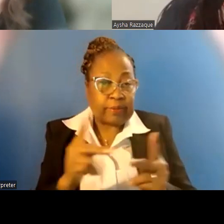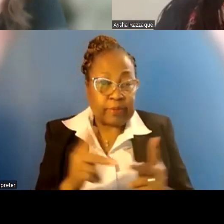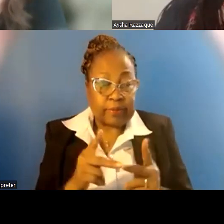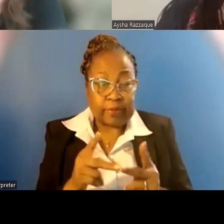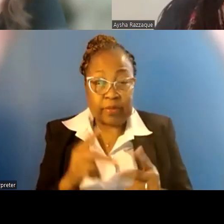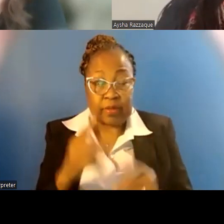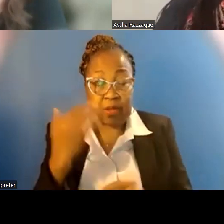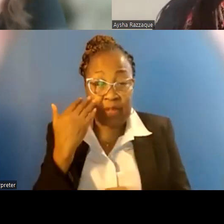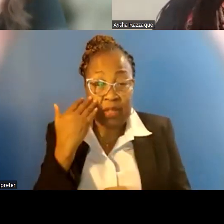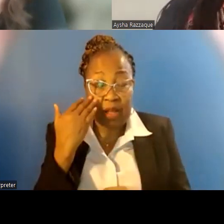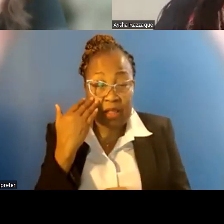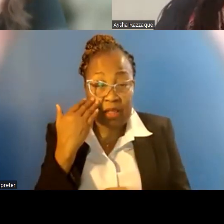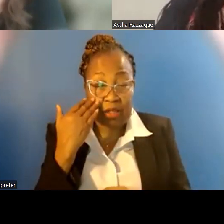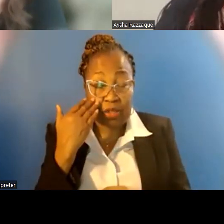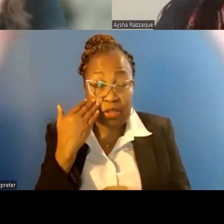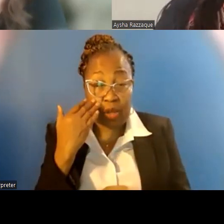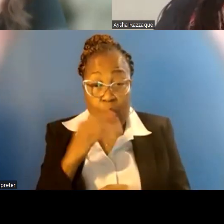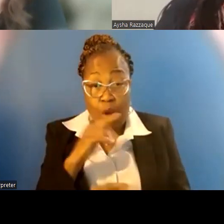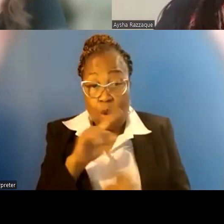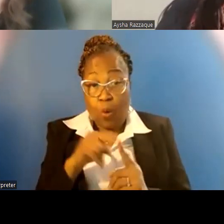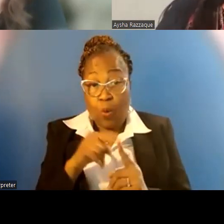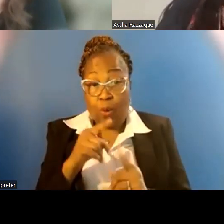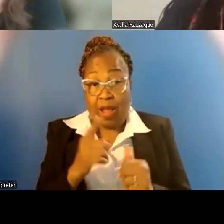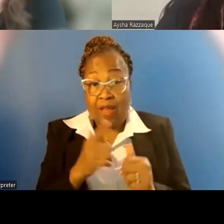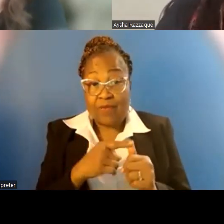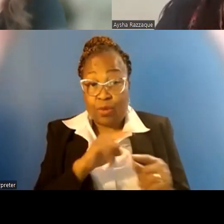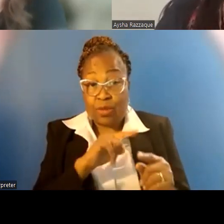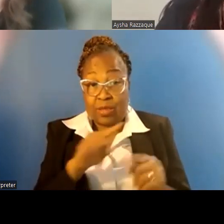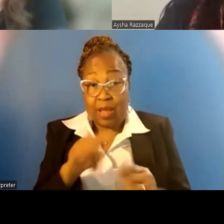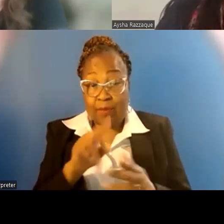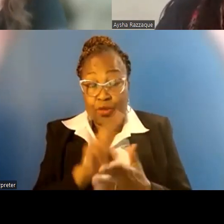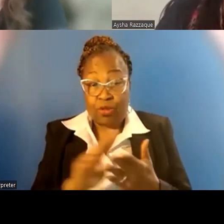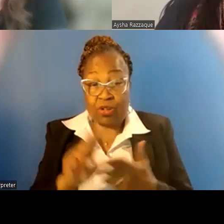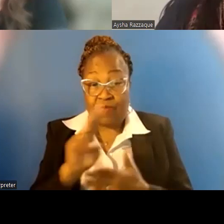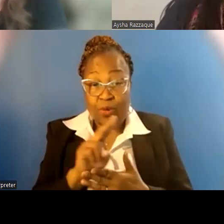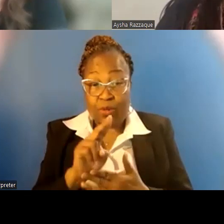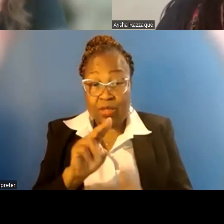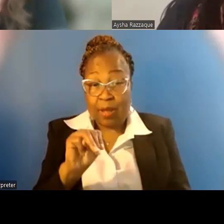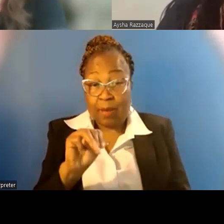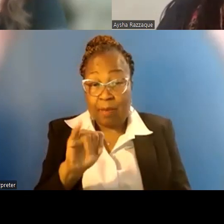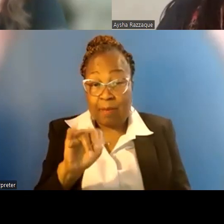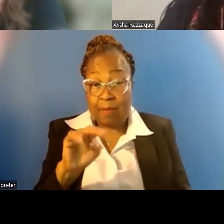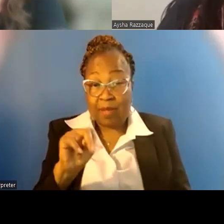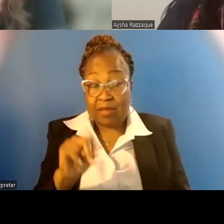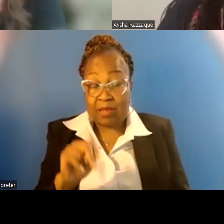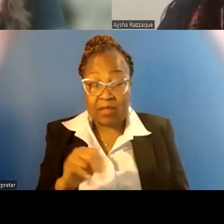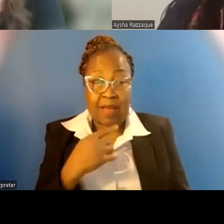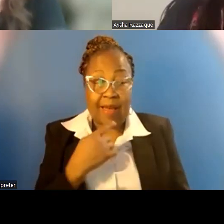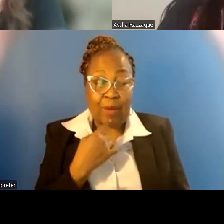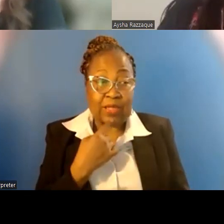Like when I first came to the University of Minnesota, I would say on a scale of one to 10